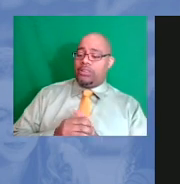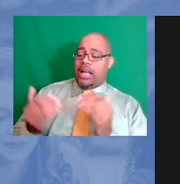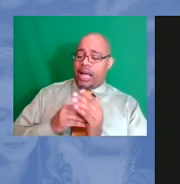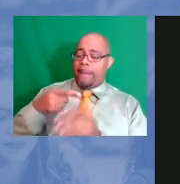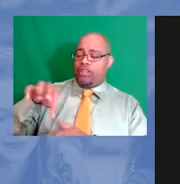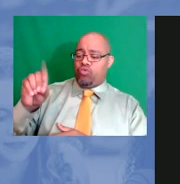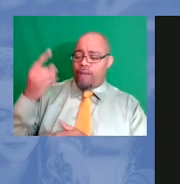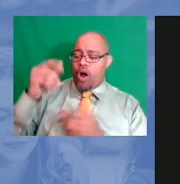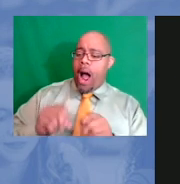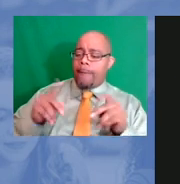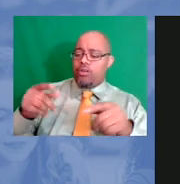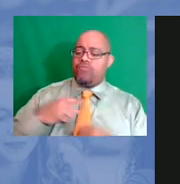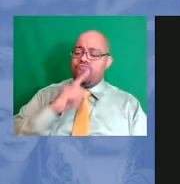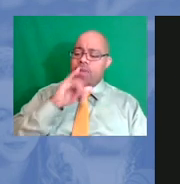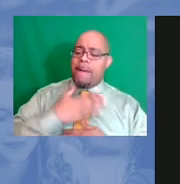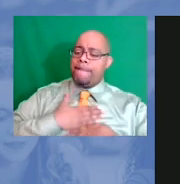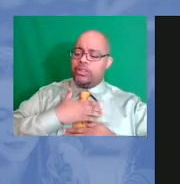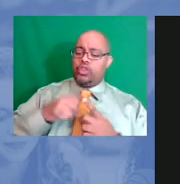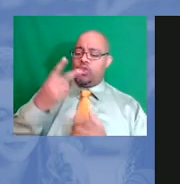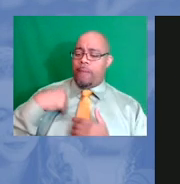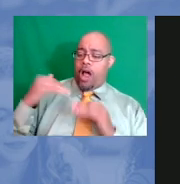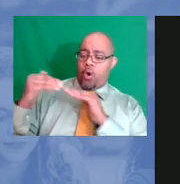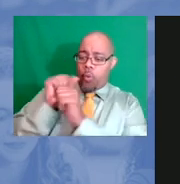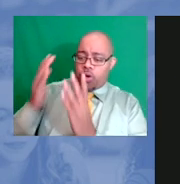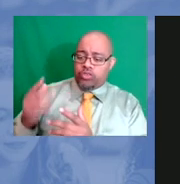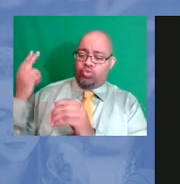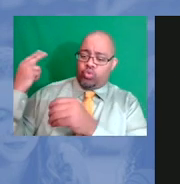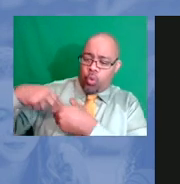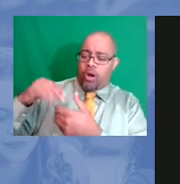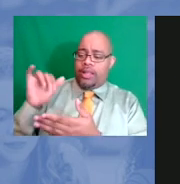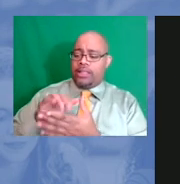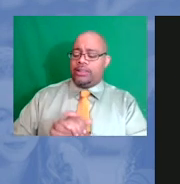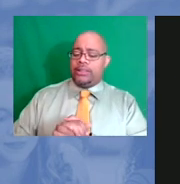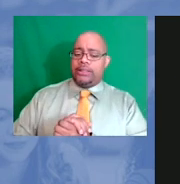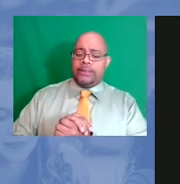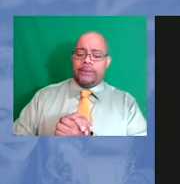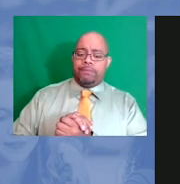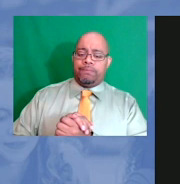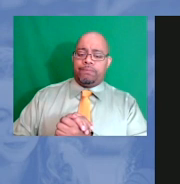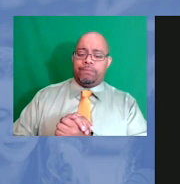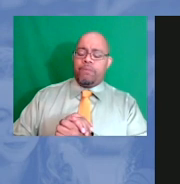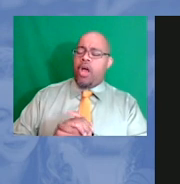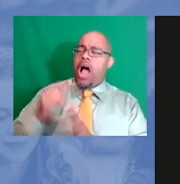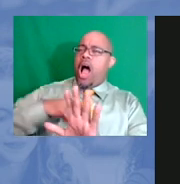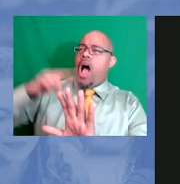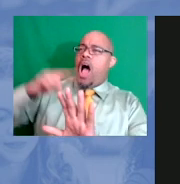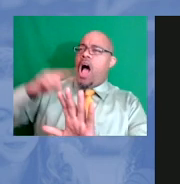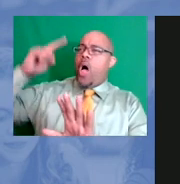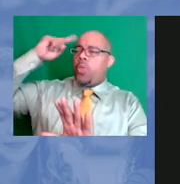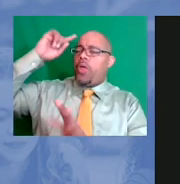PLEASED TWO OF MY COLLEAGUES HAVE JOINED US. I THINK OUR INITIAL RECOGNITION CAME OUT OF